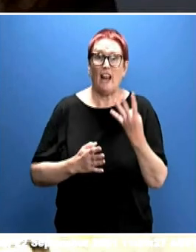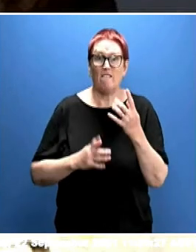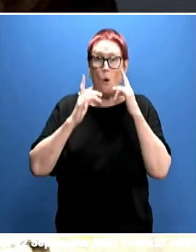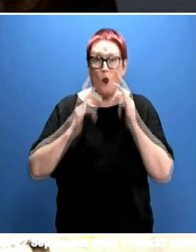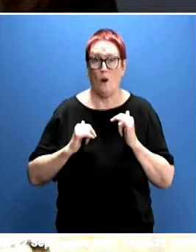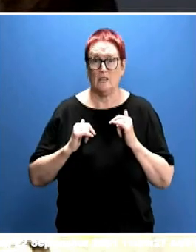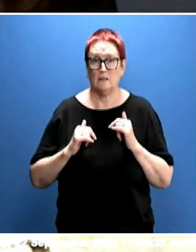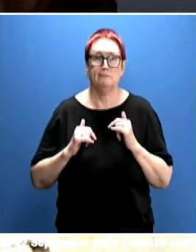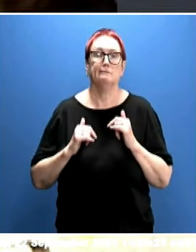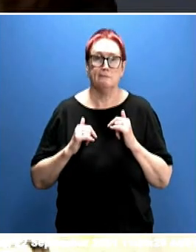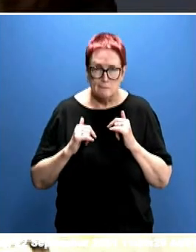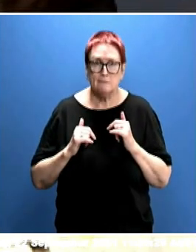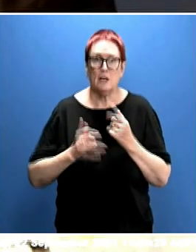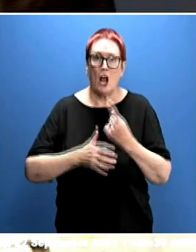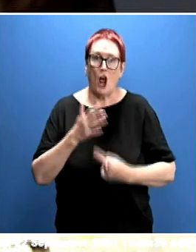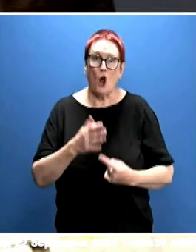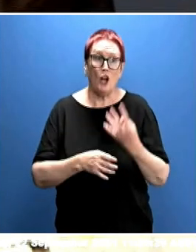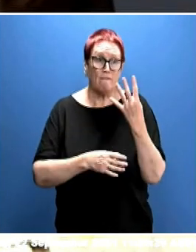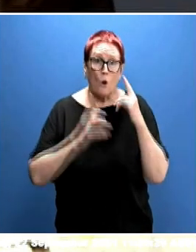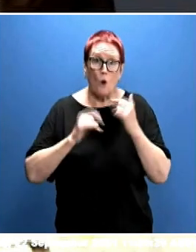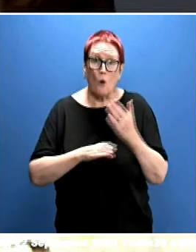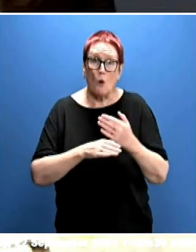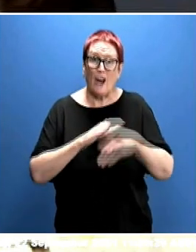So we've got four lawyers employed at ALSWA, all based in our Perth